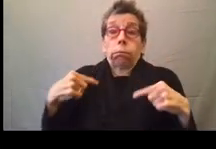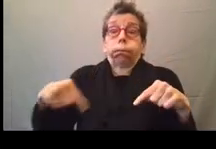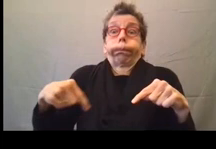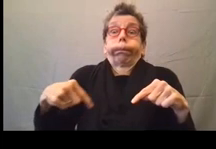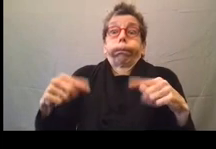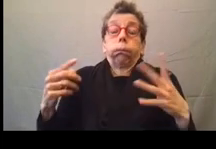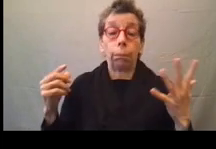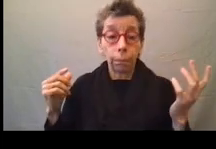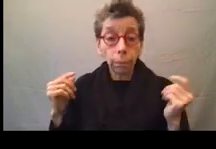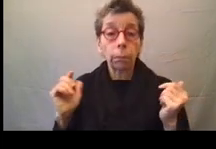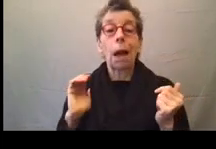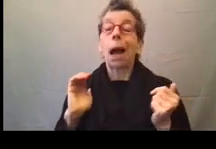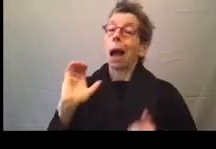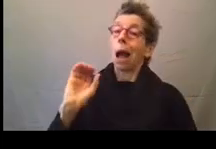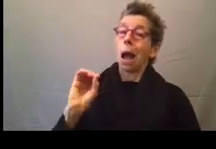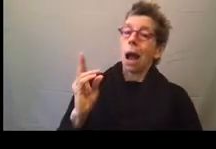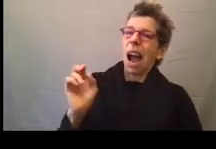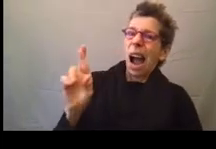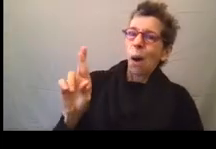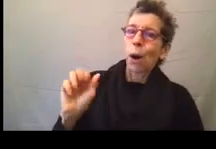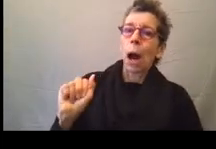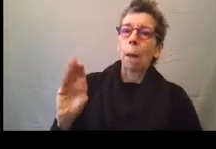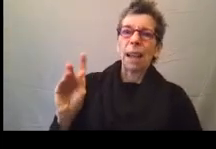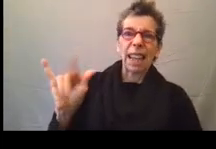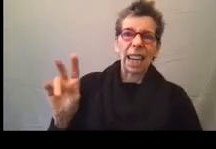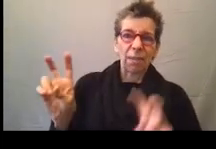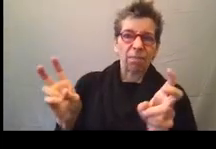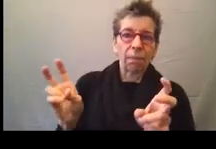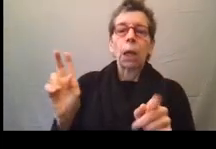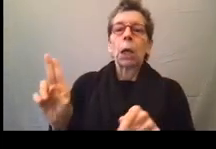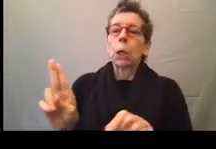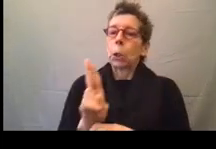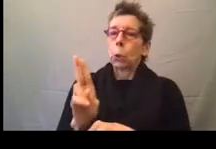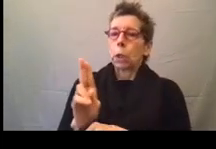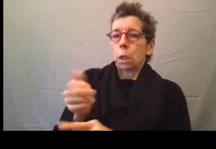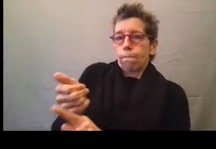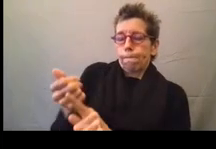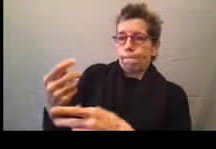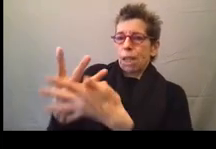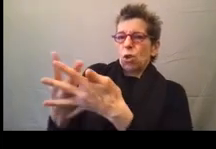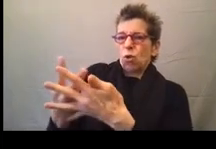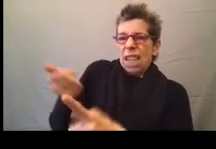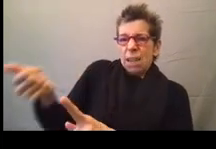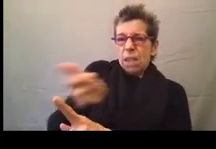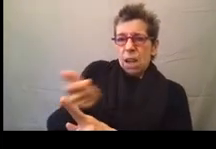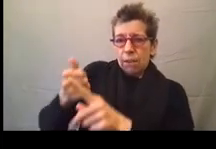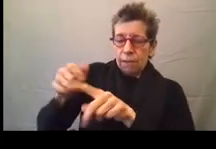is a tool that uses AI to help match a candidate's skills and preferences to jobs that they might